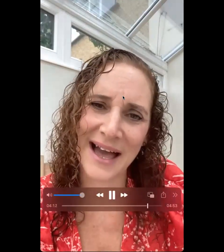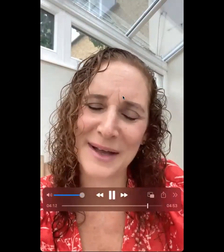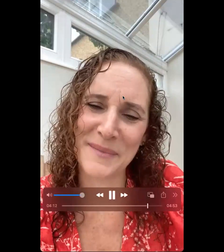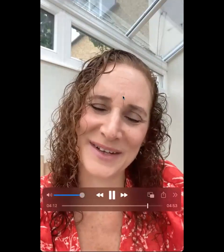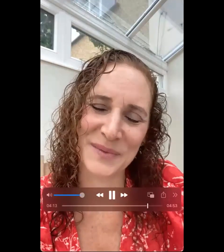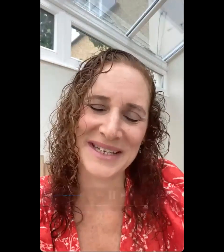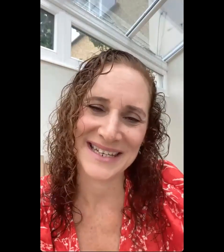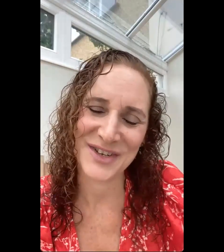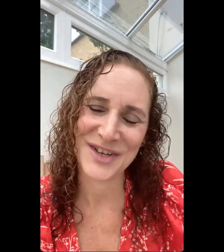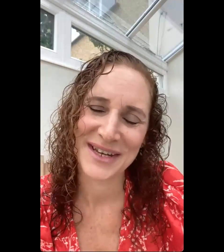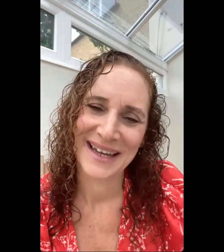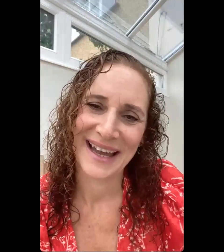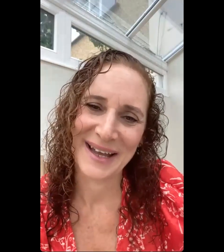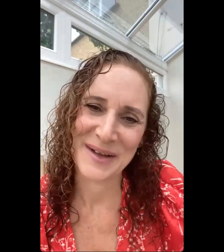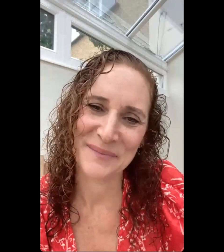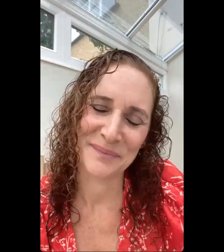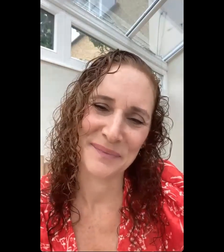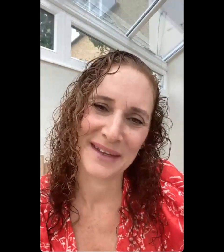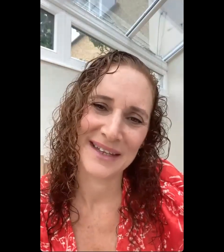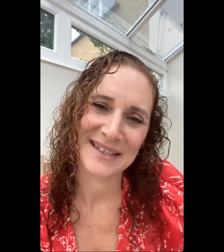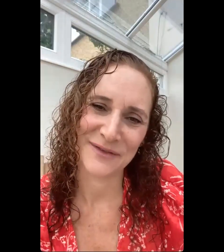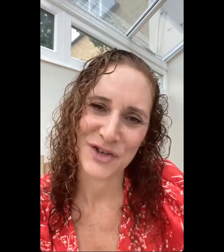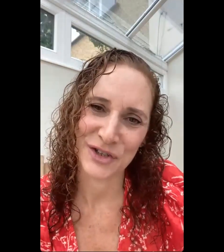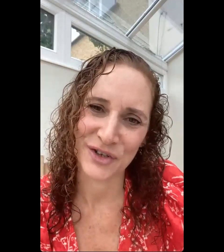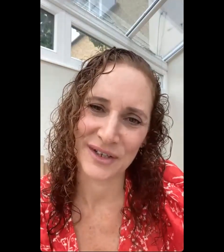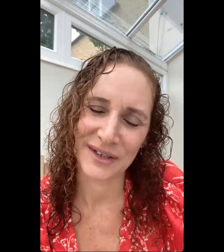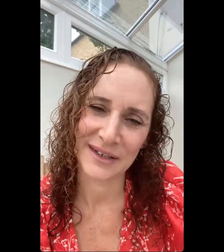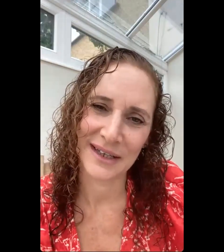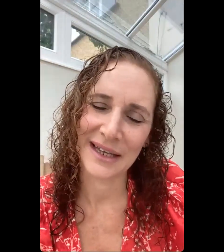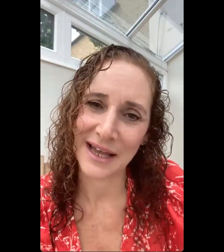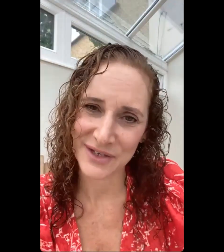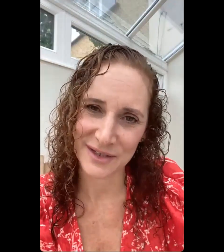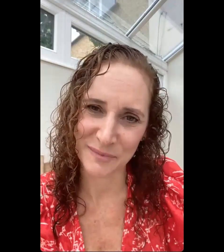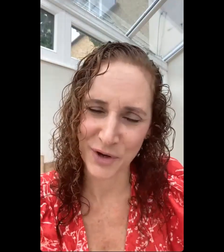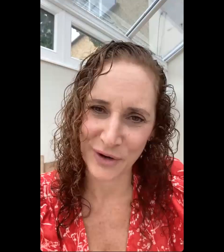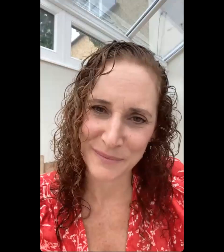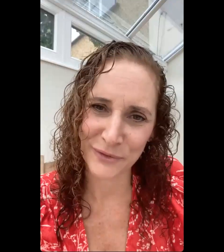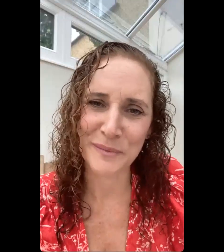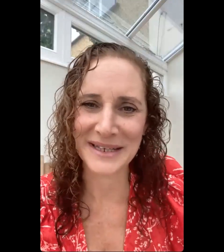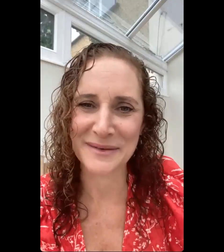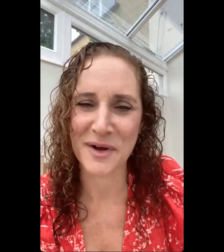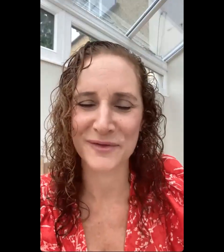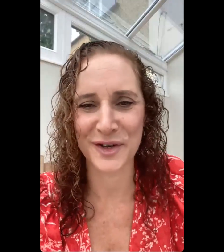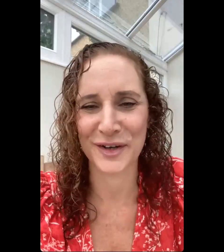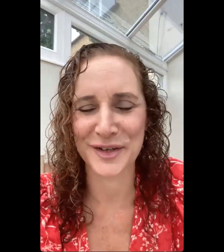And we teach deaf children a life skills program through the medium of soccer.